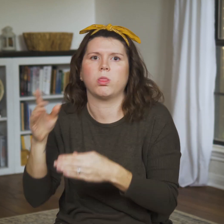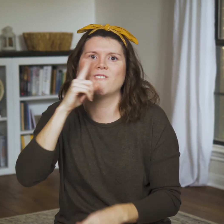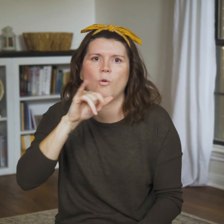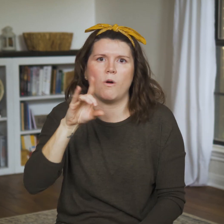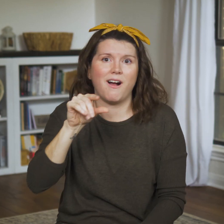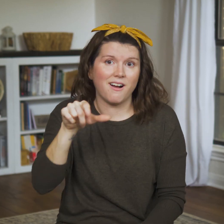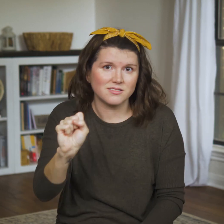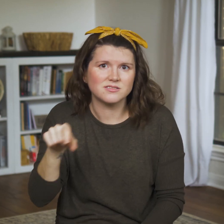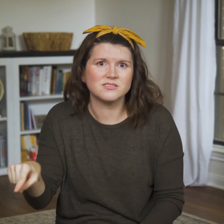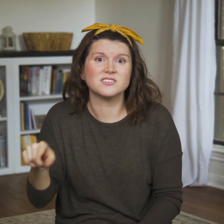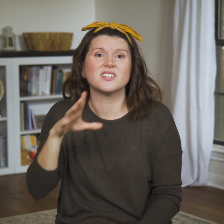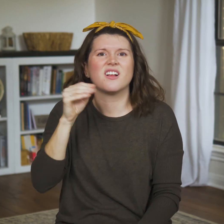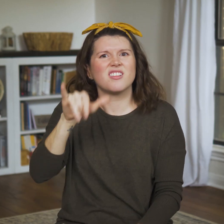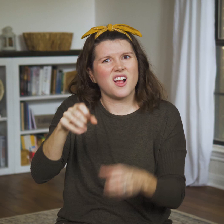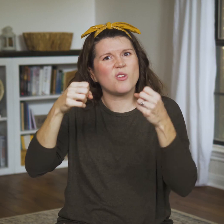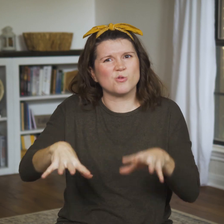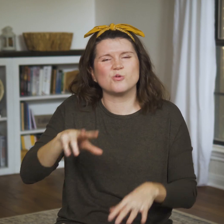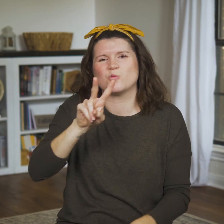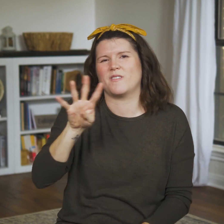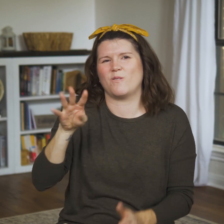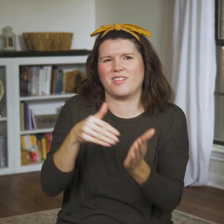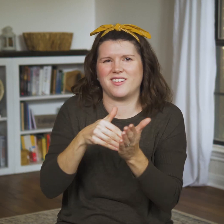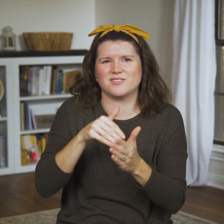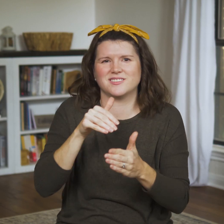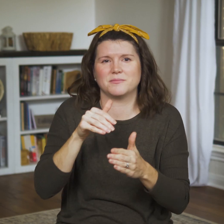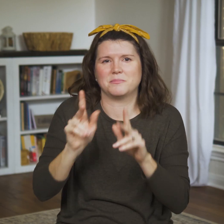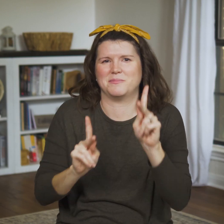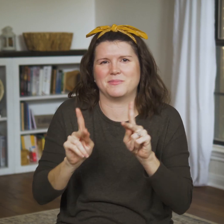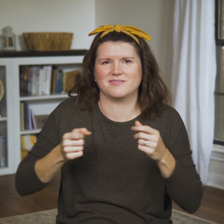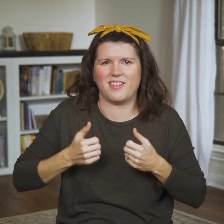the women who prompted the idolatry